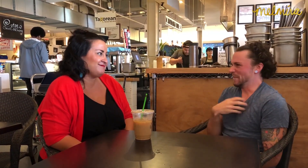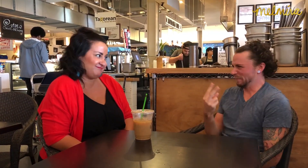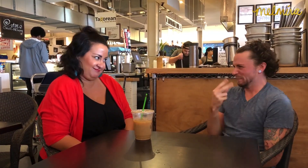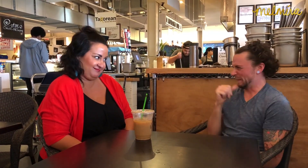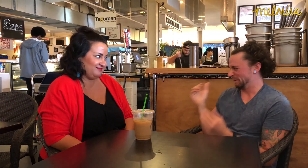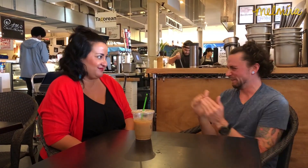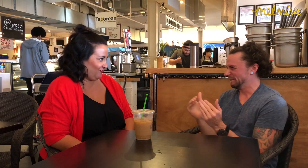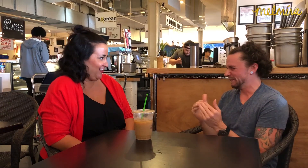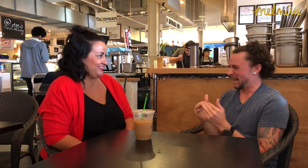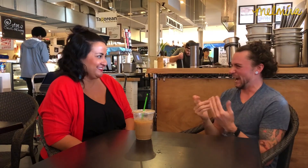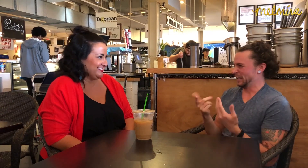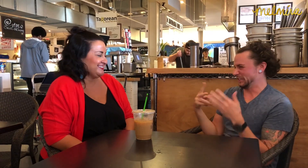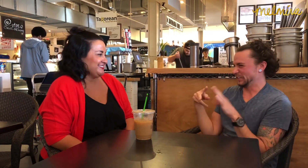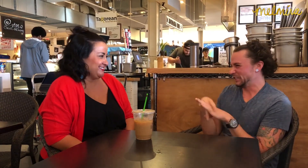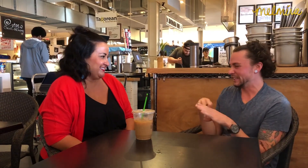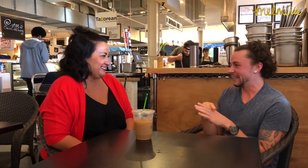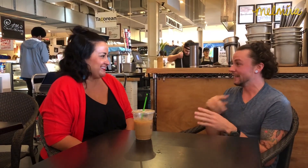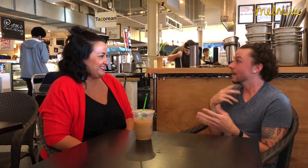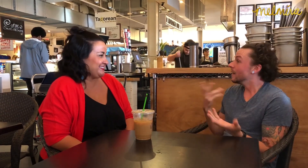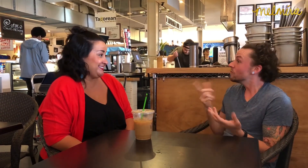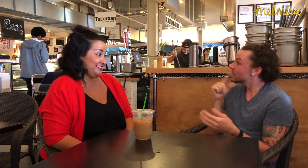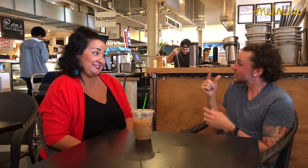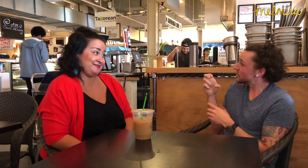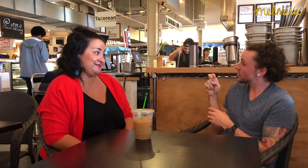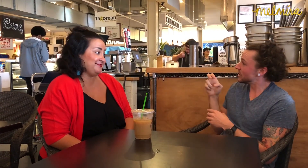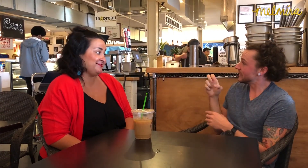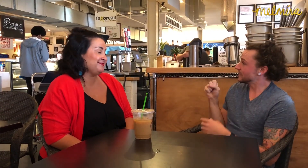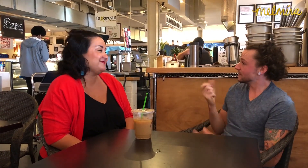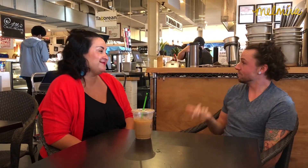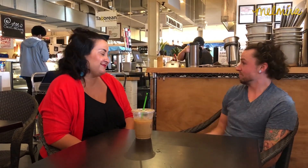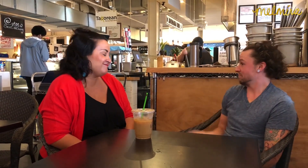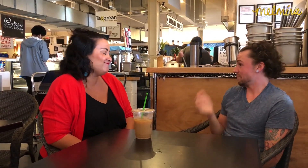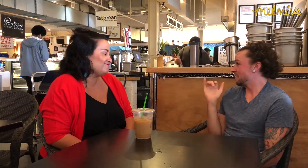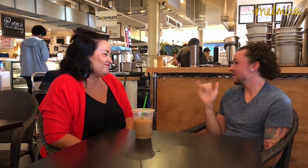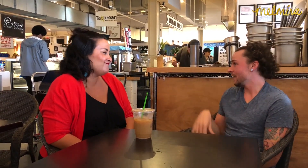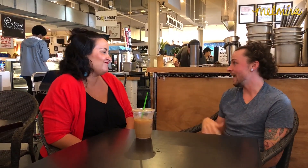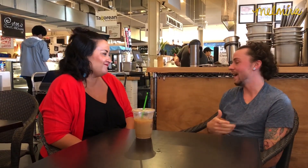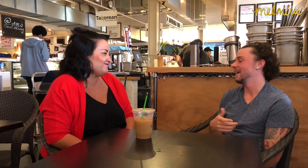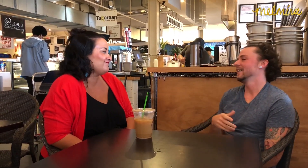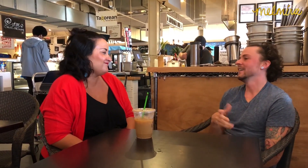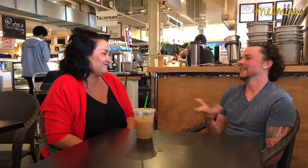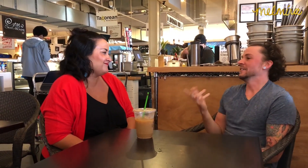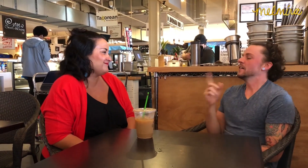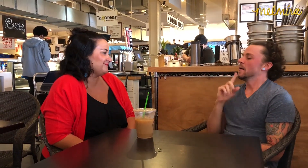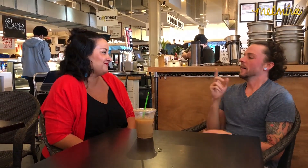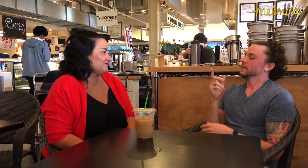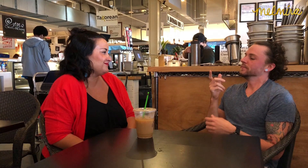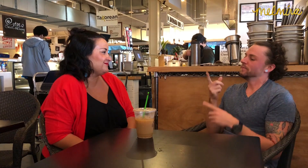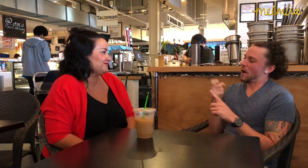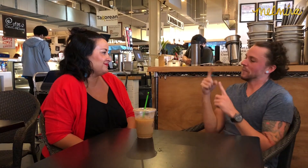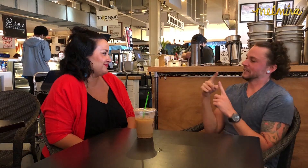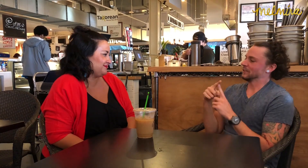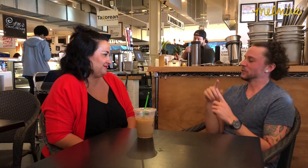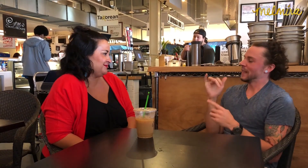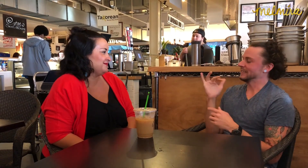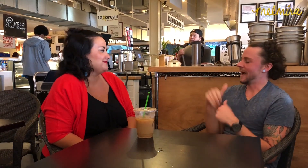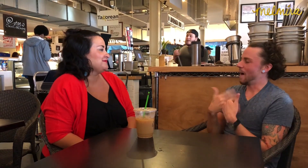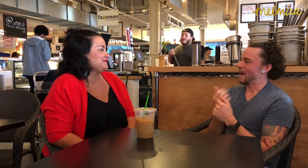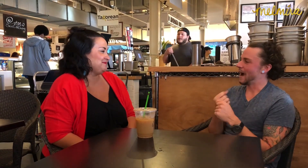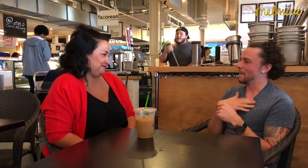about how unfair it is for me to have this type of beard. It's the genes and the "T,"